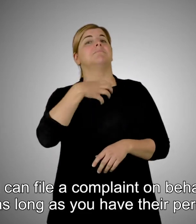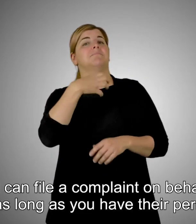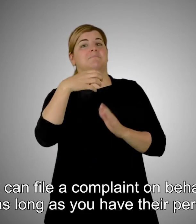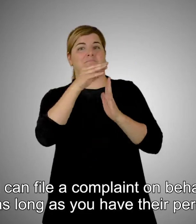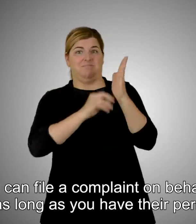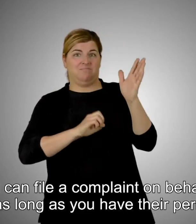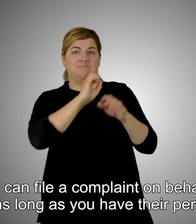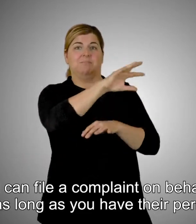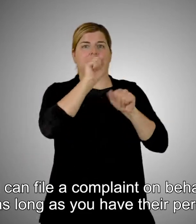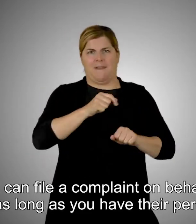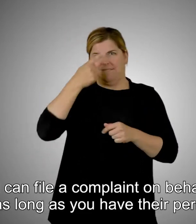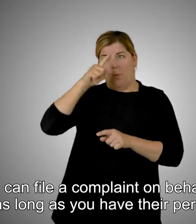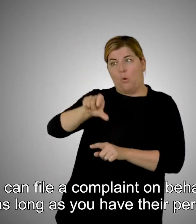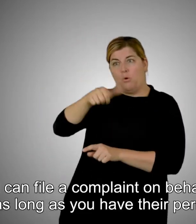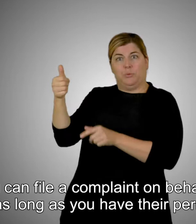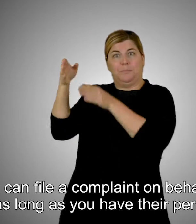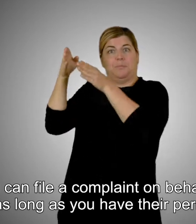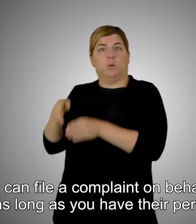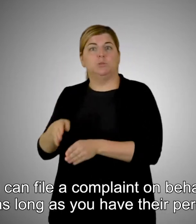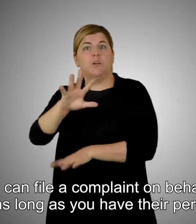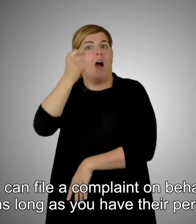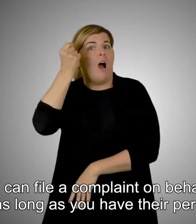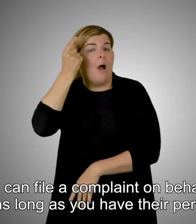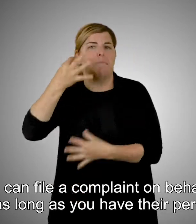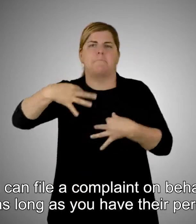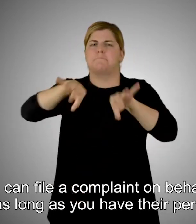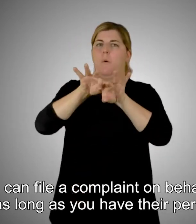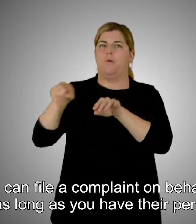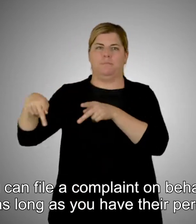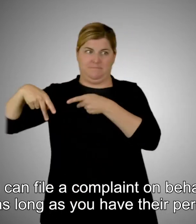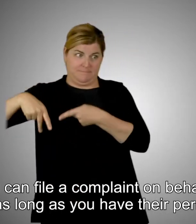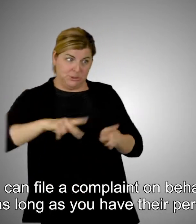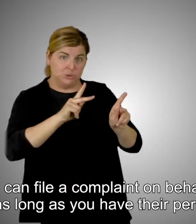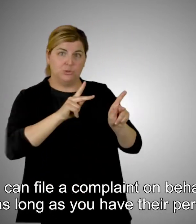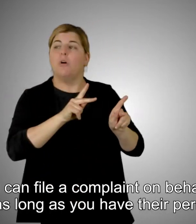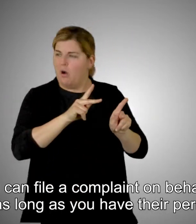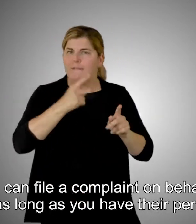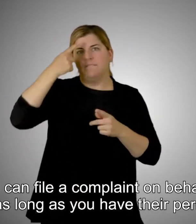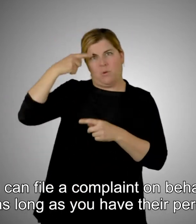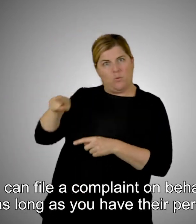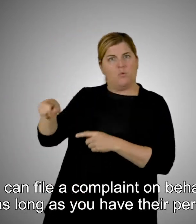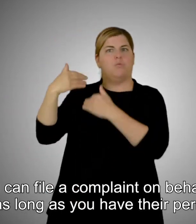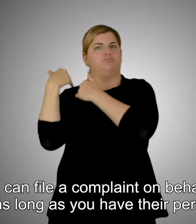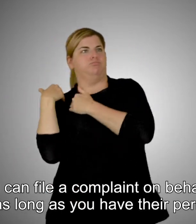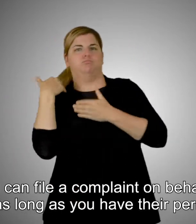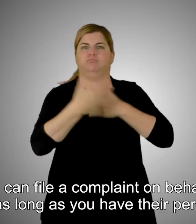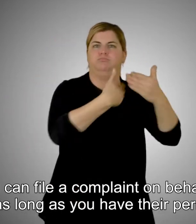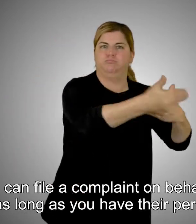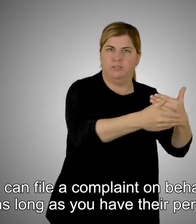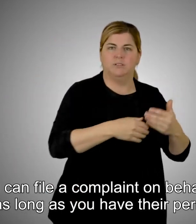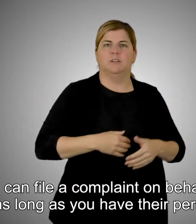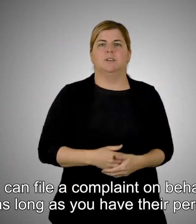You can file a complaint on behalf of others as long as you have their permission.